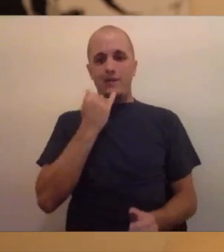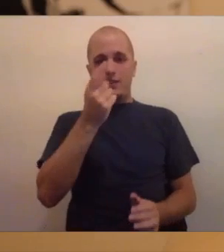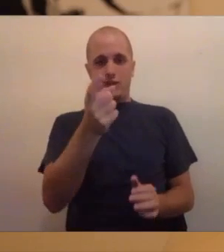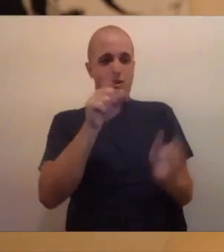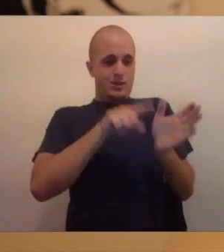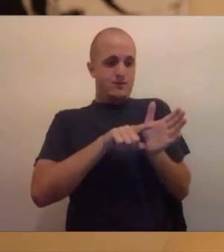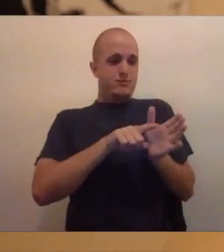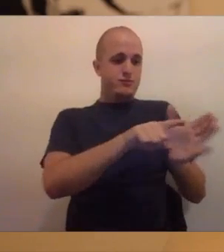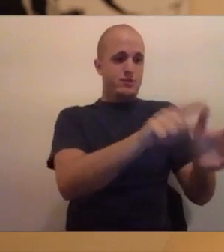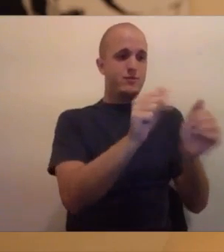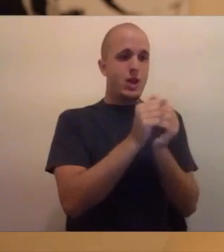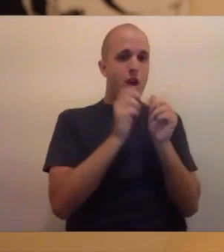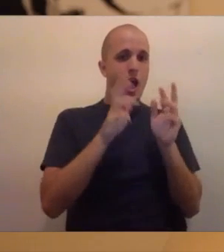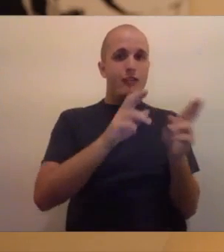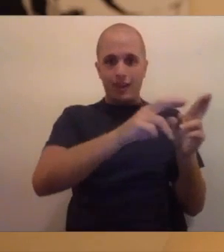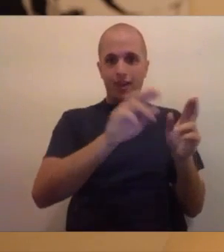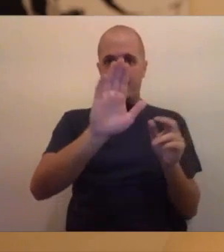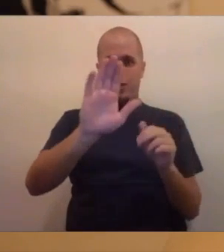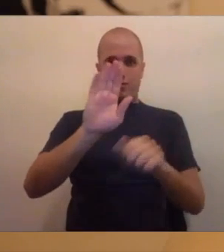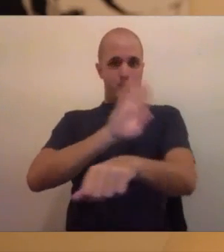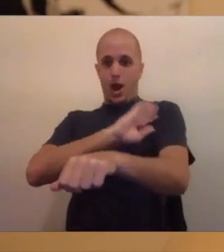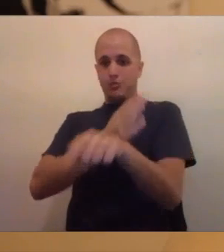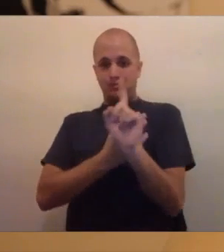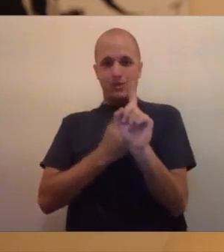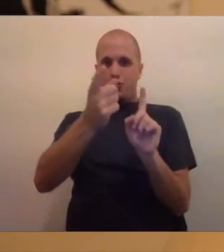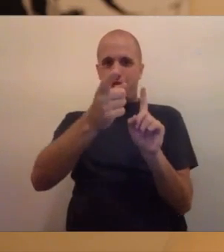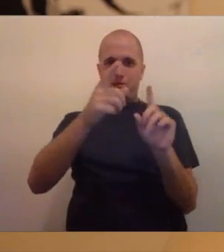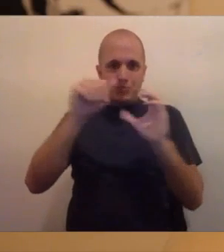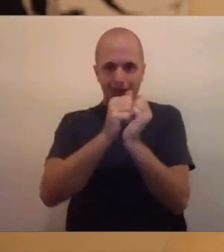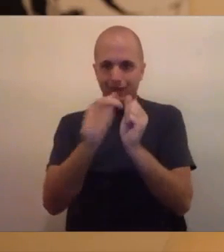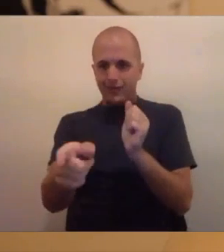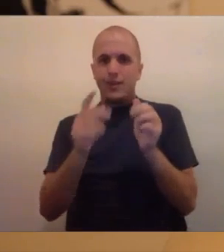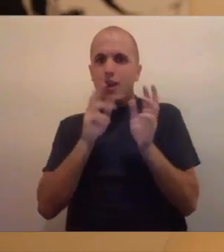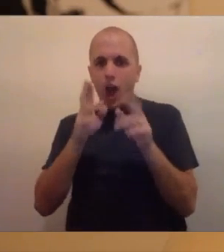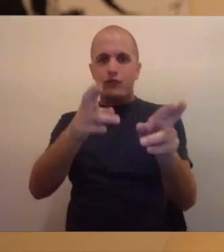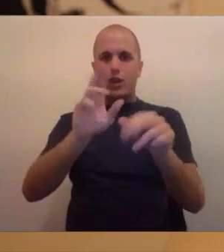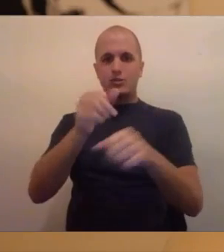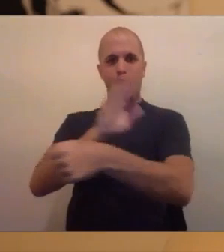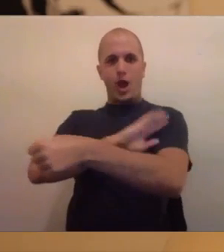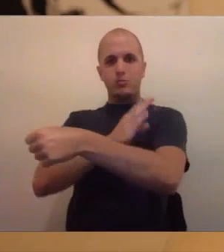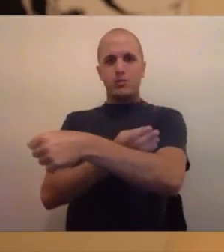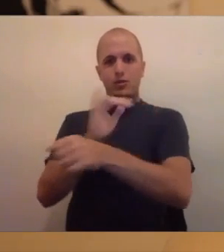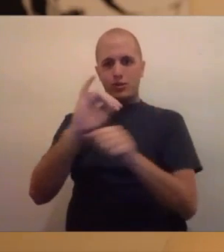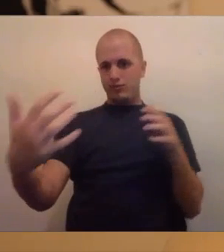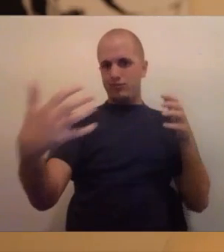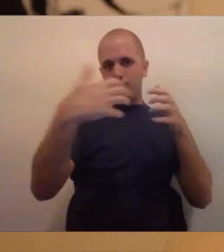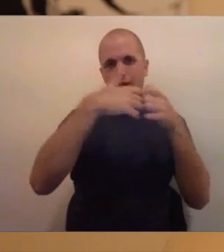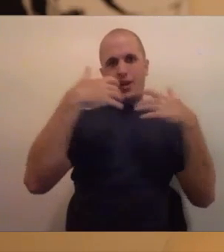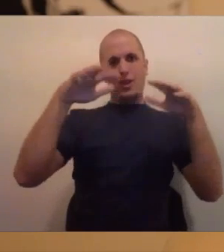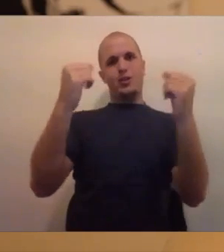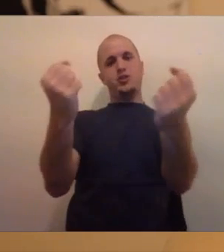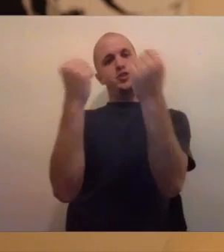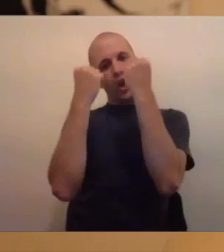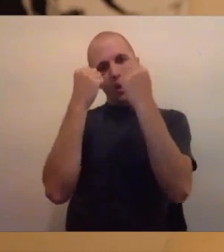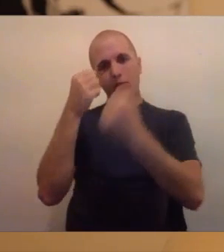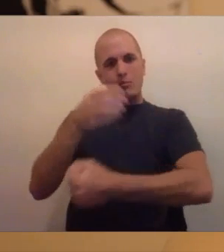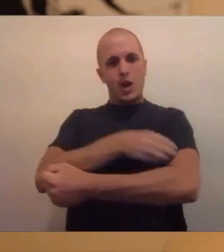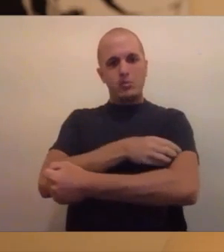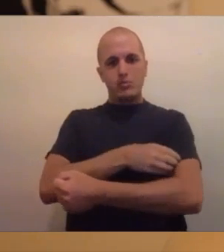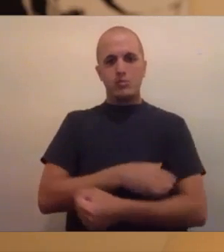river, it has so much force, like, your soul has so much force, too. River has a current. It can